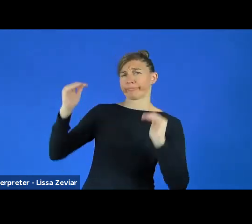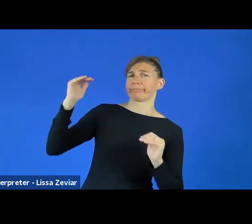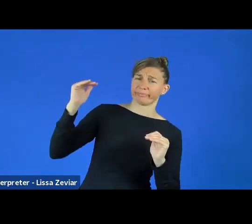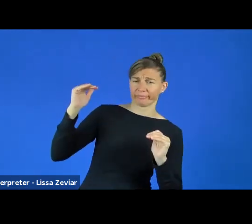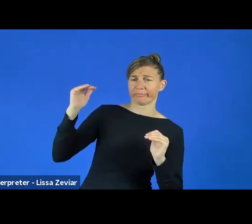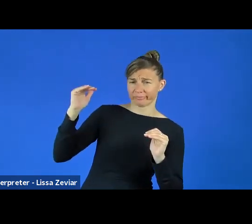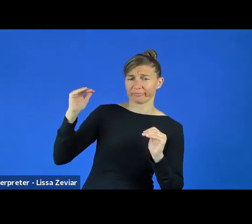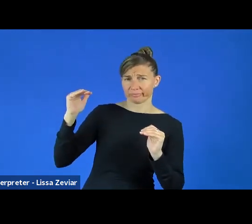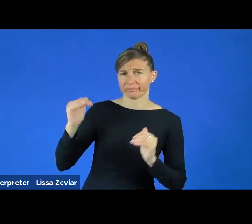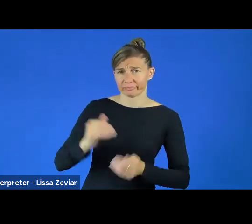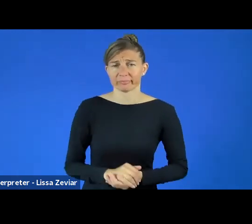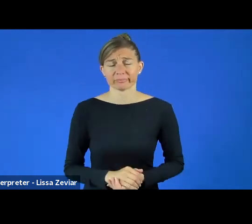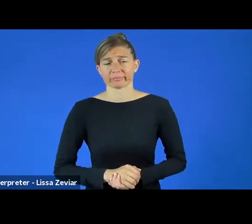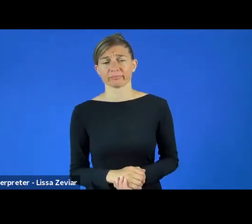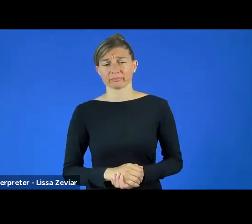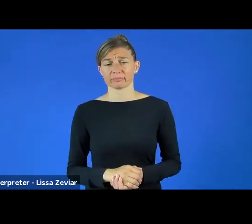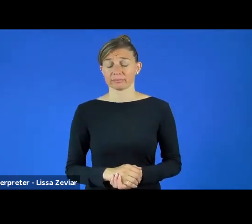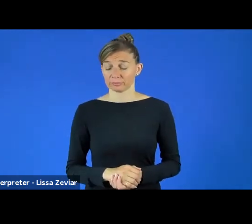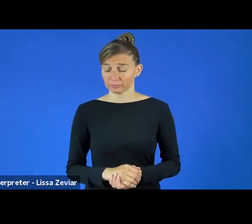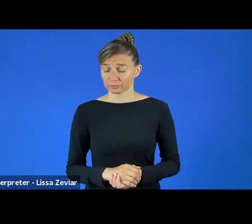What is standardisation and how does it work?